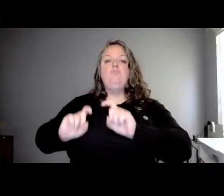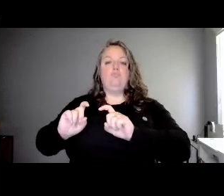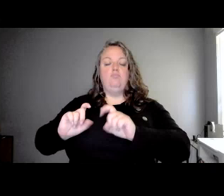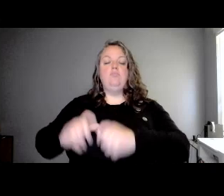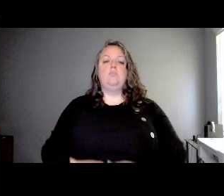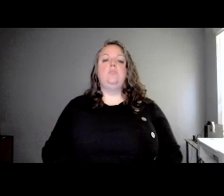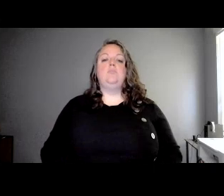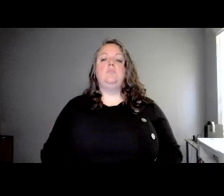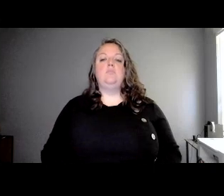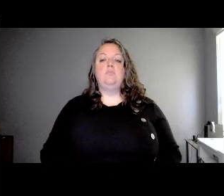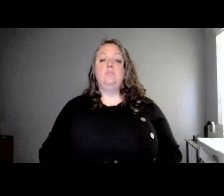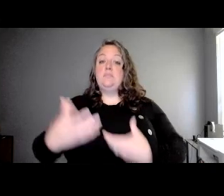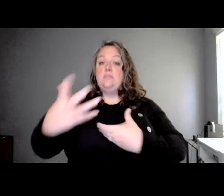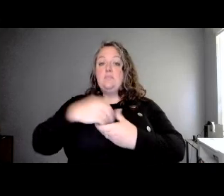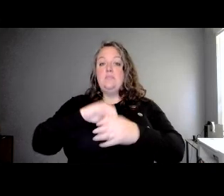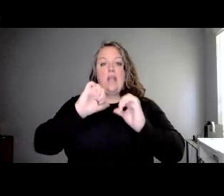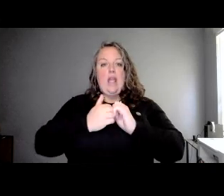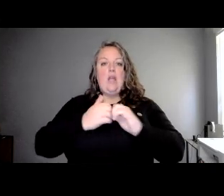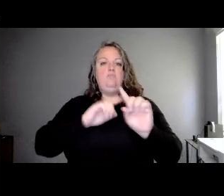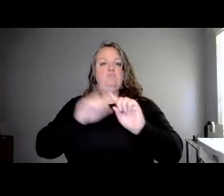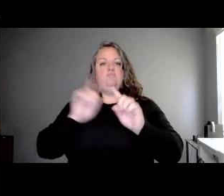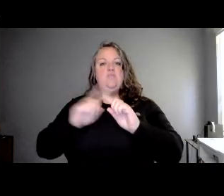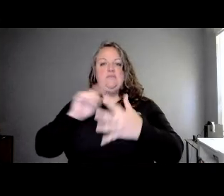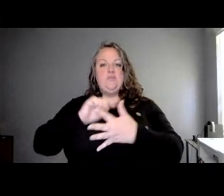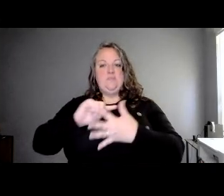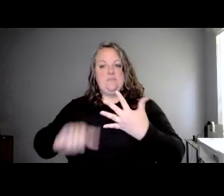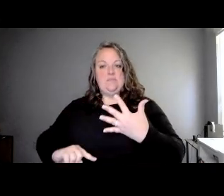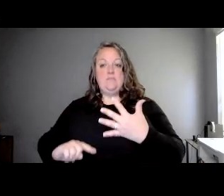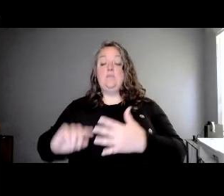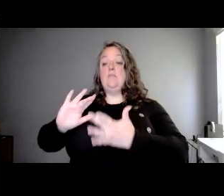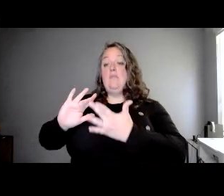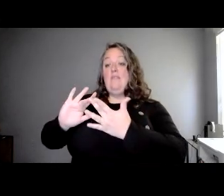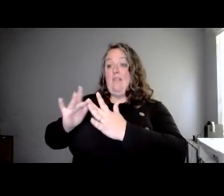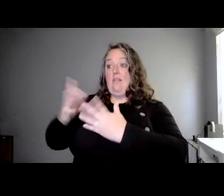You could participate in a variety of ways. For folks online, you can add questions in the